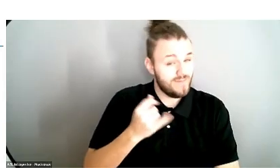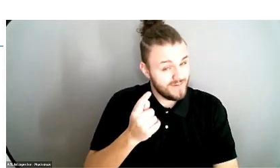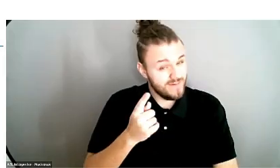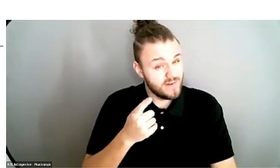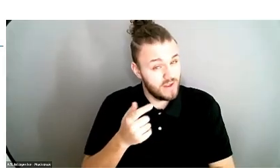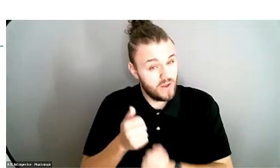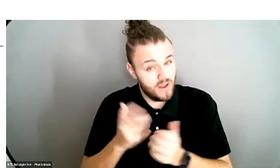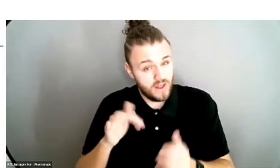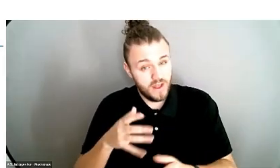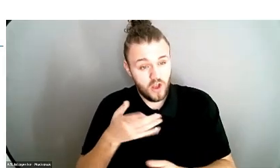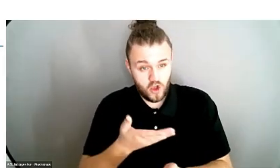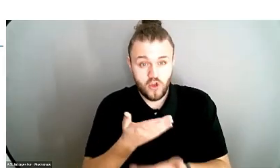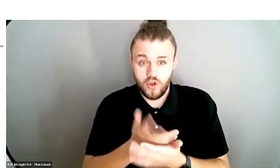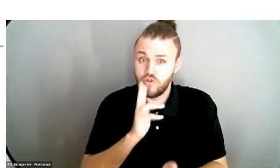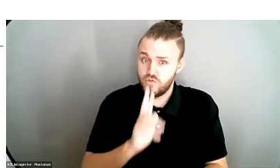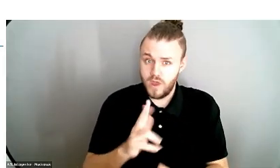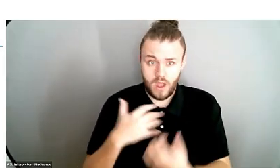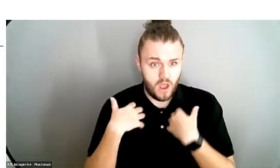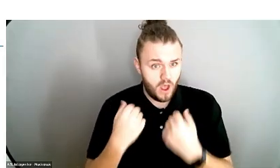her three-year-old is healthy and thriving,